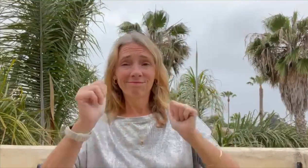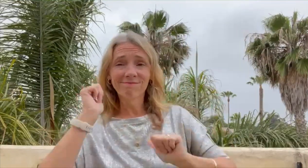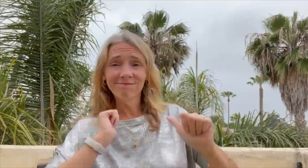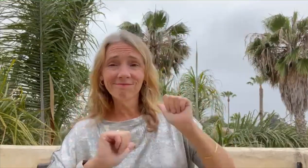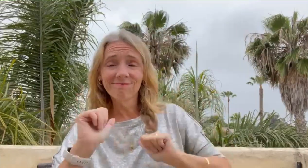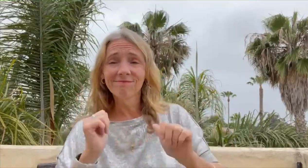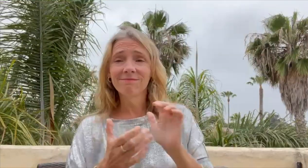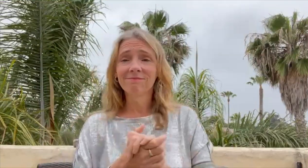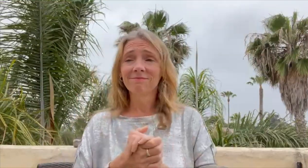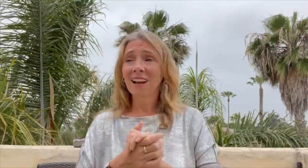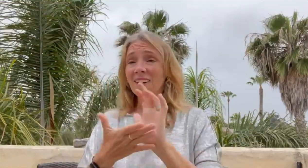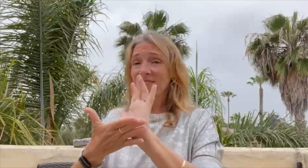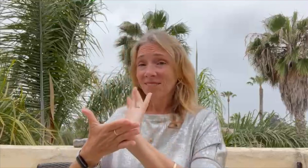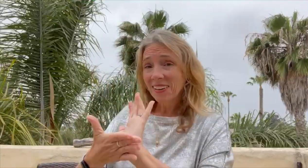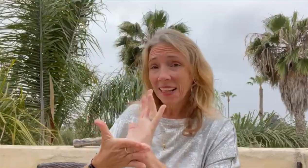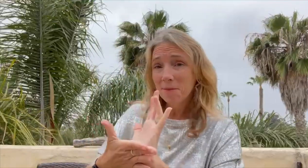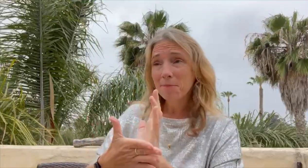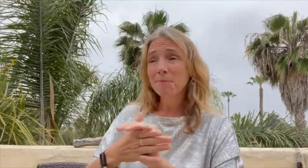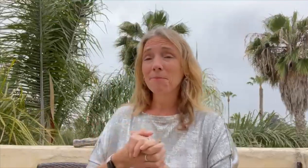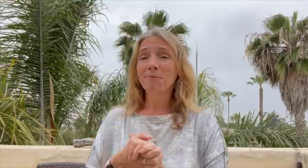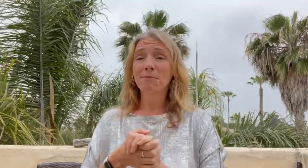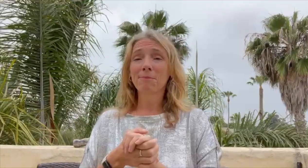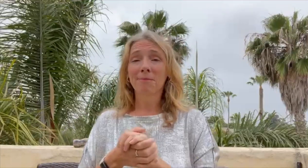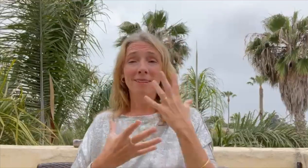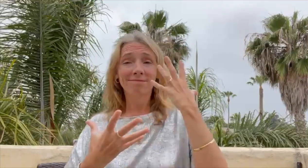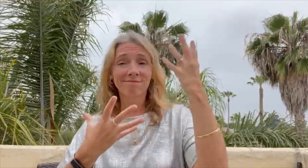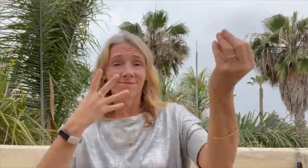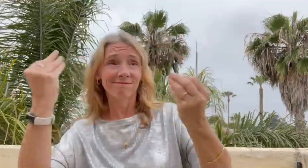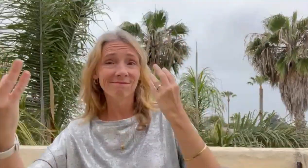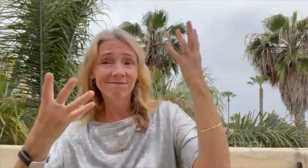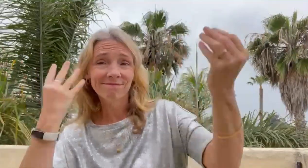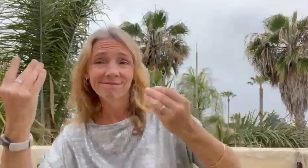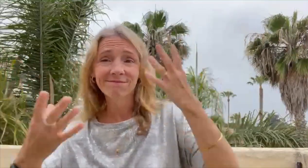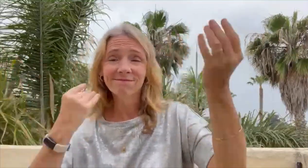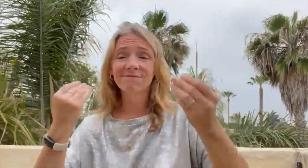more on a competitive level. Film. Theater.